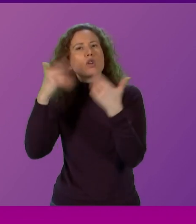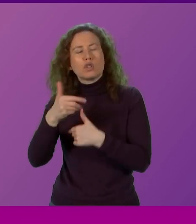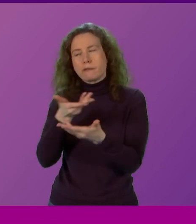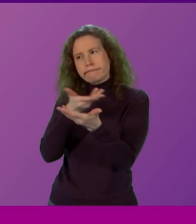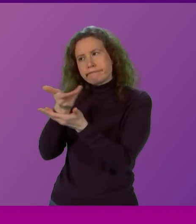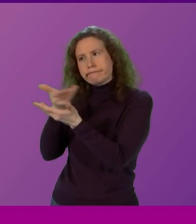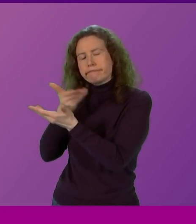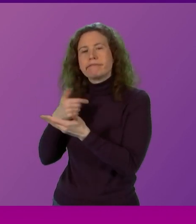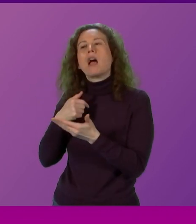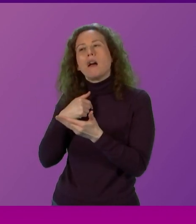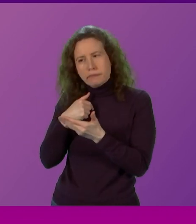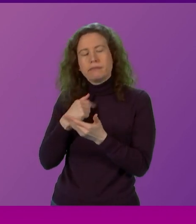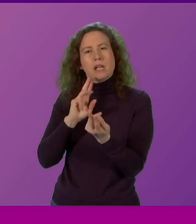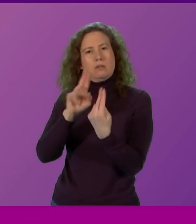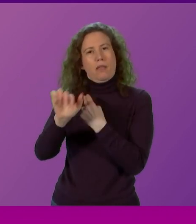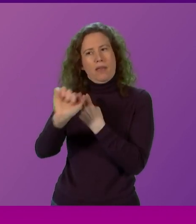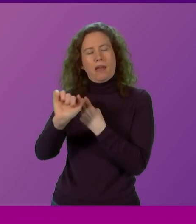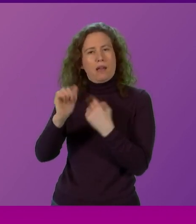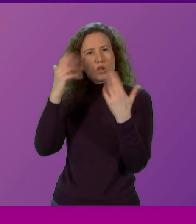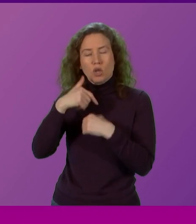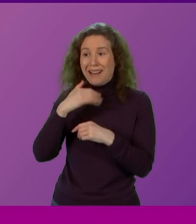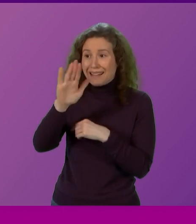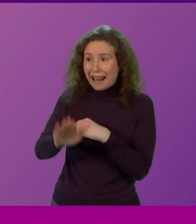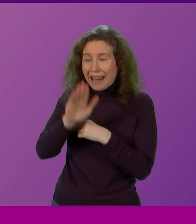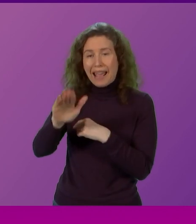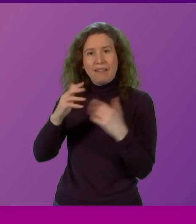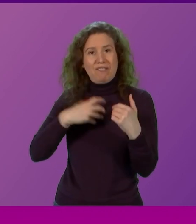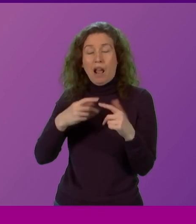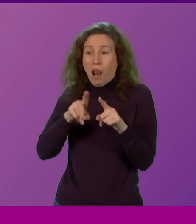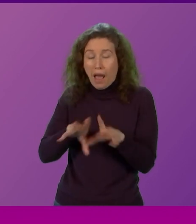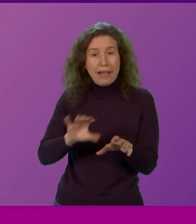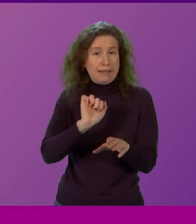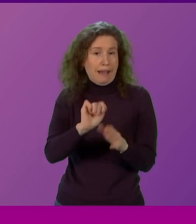those concerns and to allay fears that businesses such as the one that was cited by Alex Cole-Hamilton